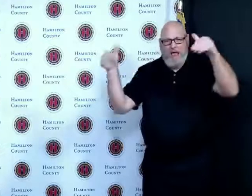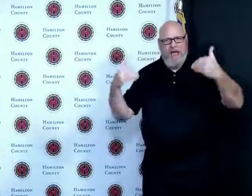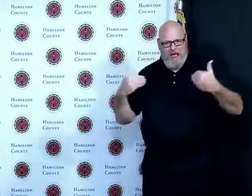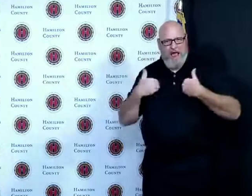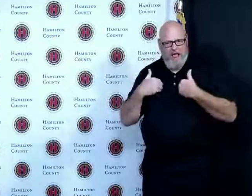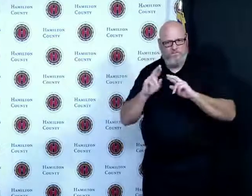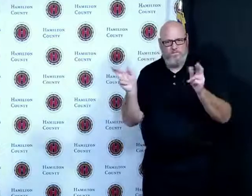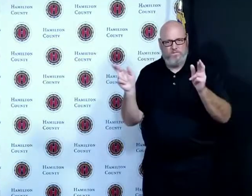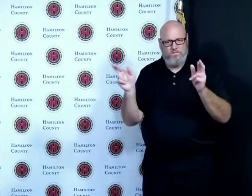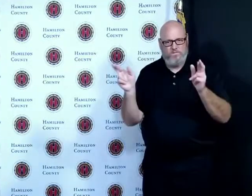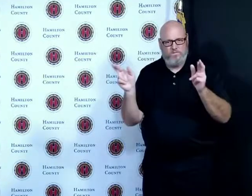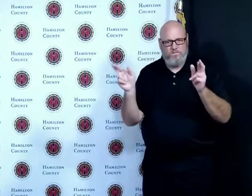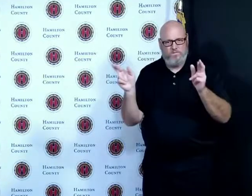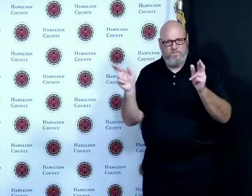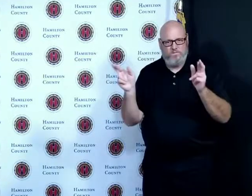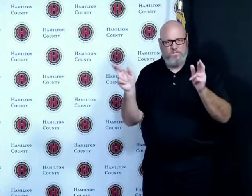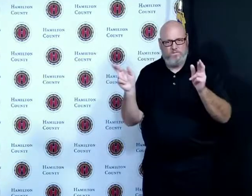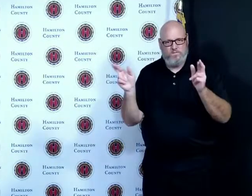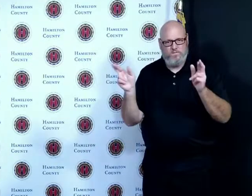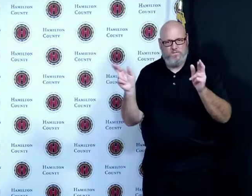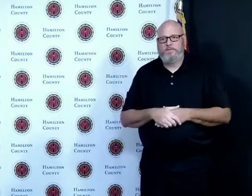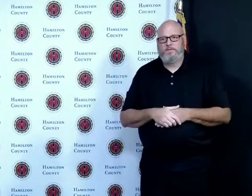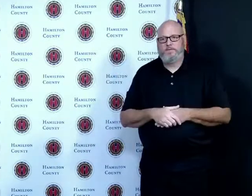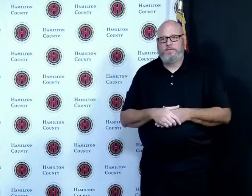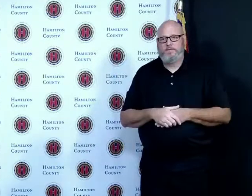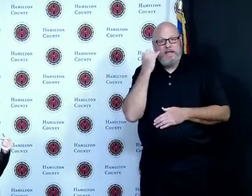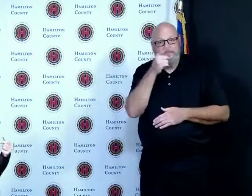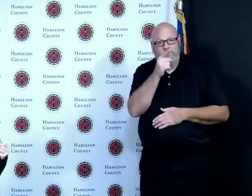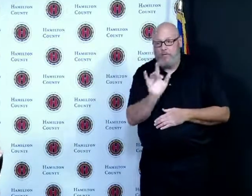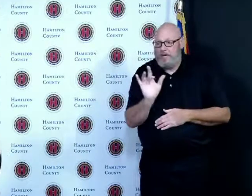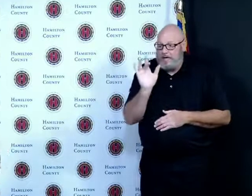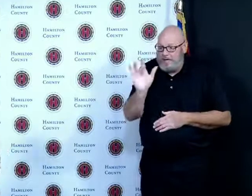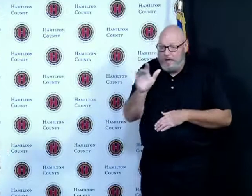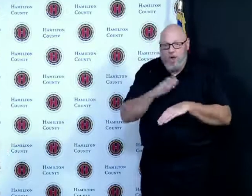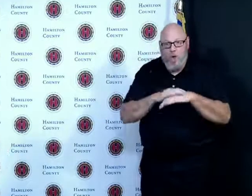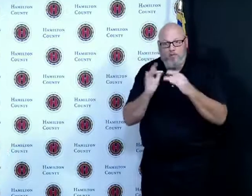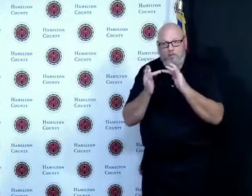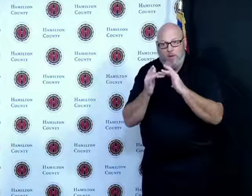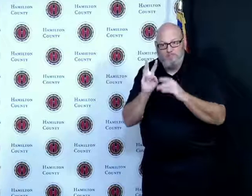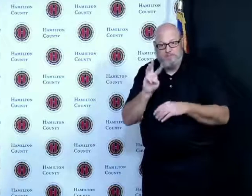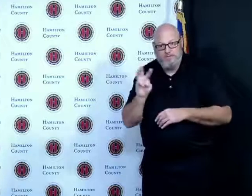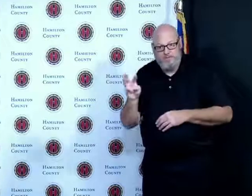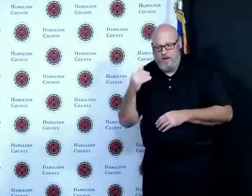whether it's a website or a phone number if you choose to if you're in the Mercy Mercy